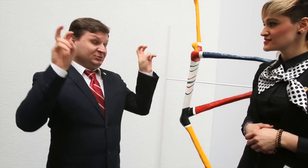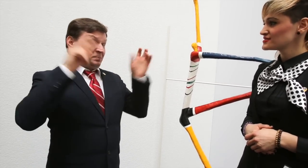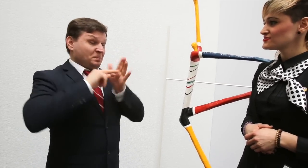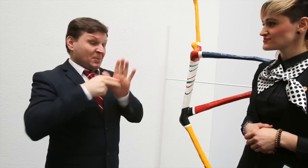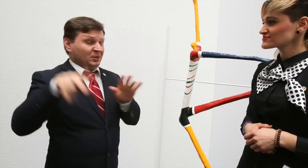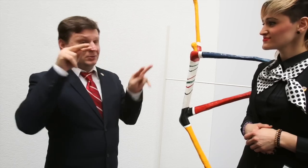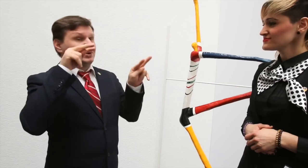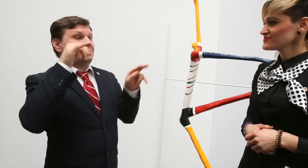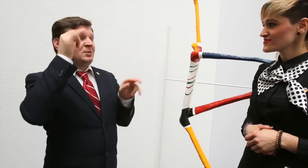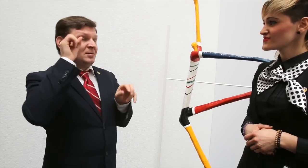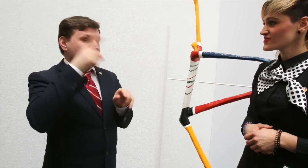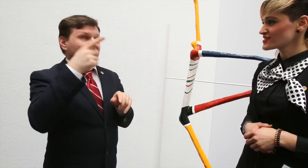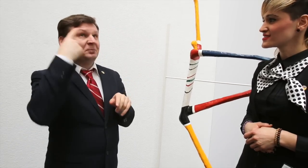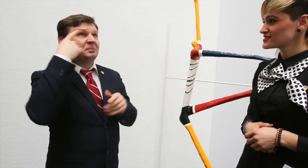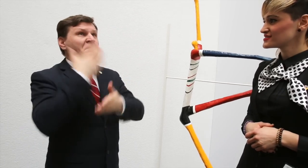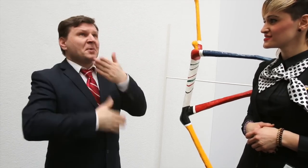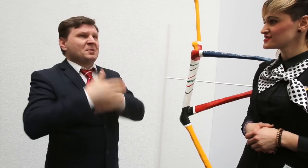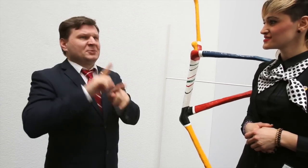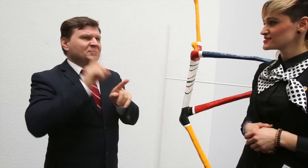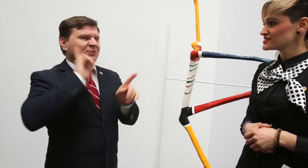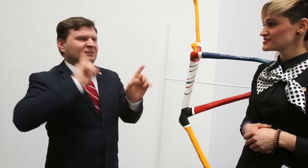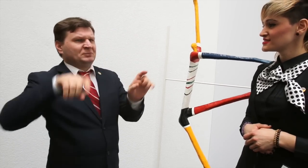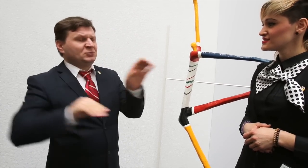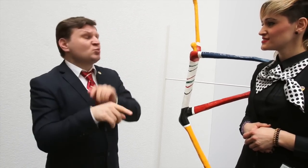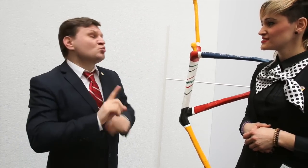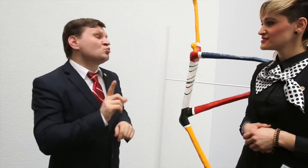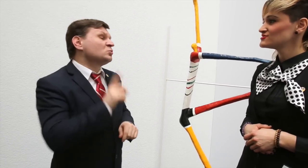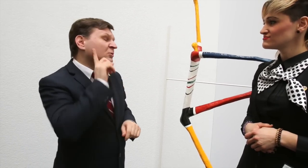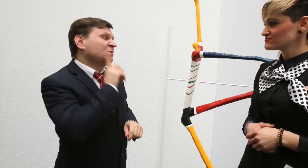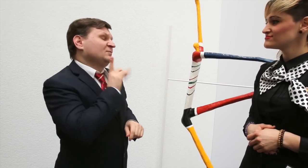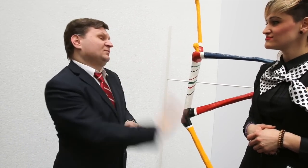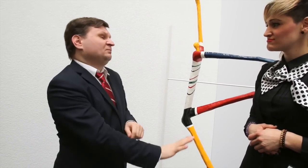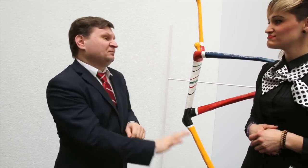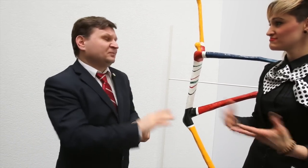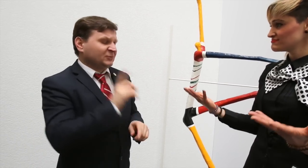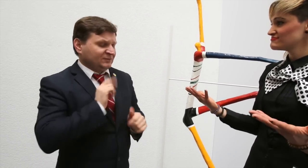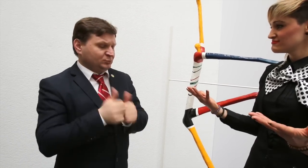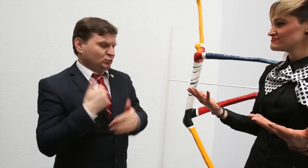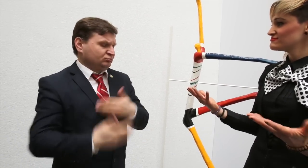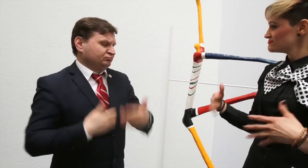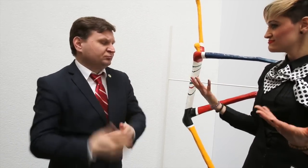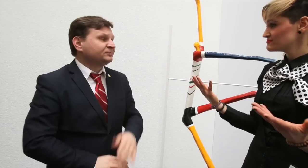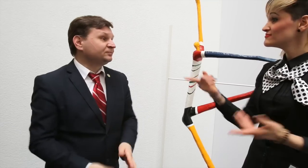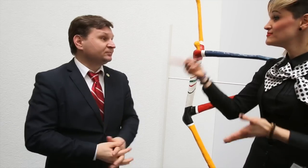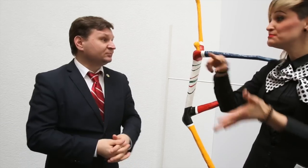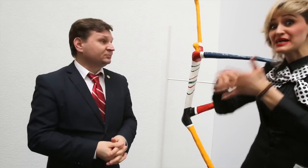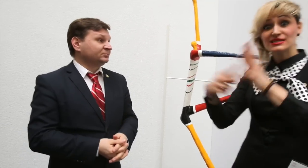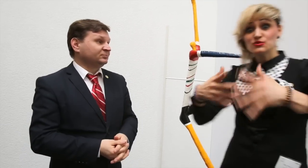ICSD stands alone, serves the Deaf, and not associated with Paralympics. The MoU confirms ICSD belongs to the Deaf only.